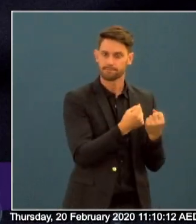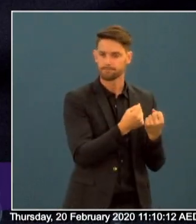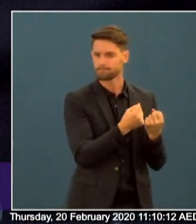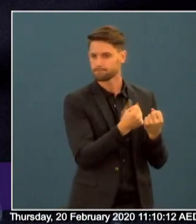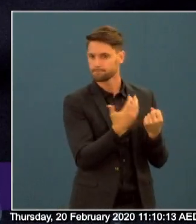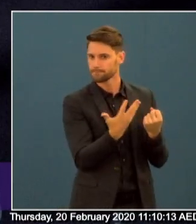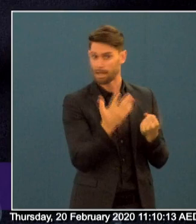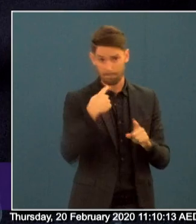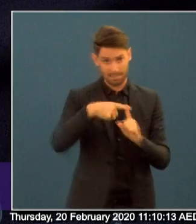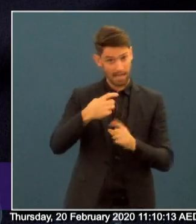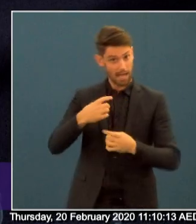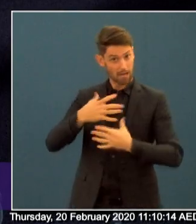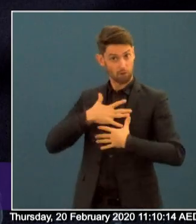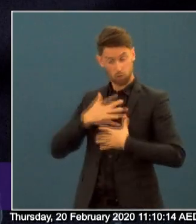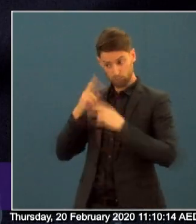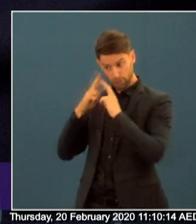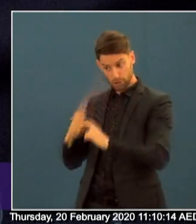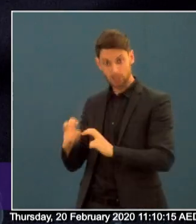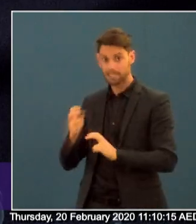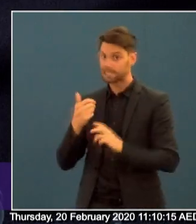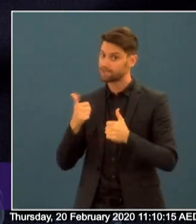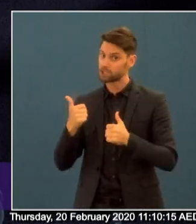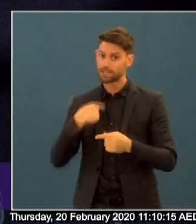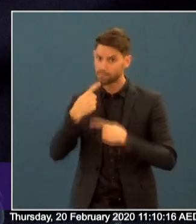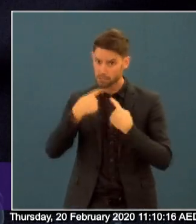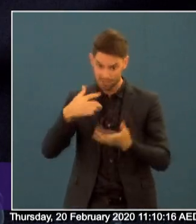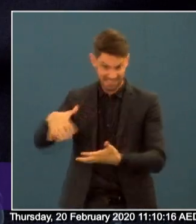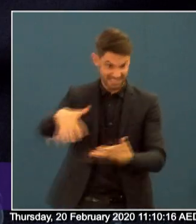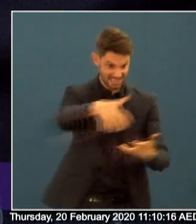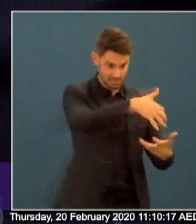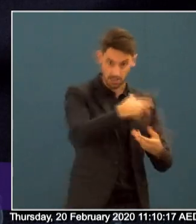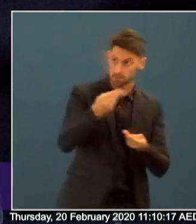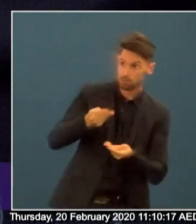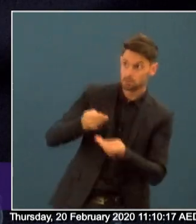including our own, to various places for hearing,